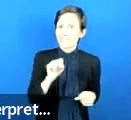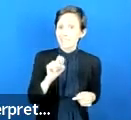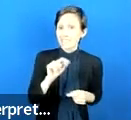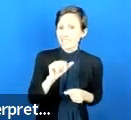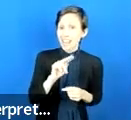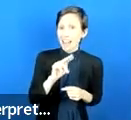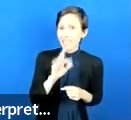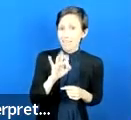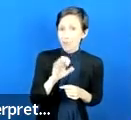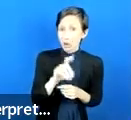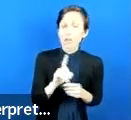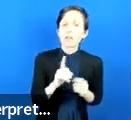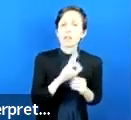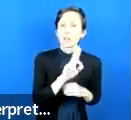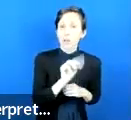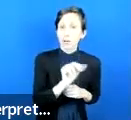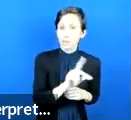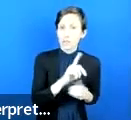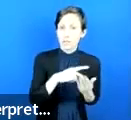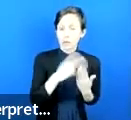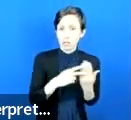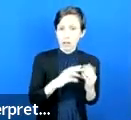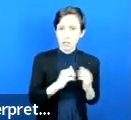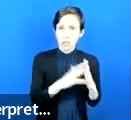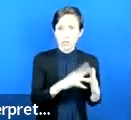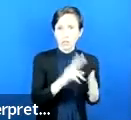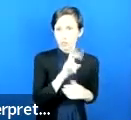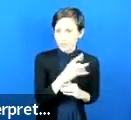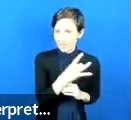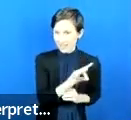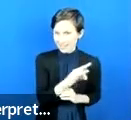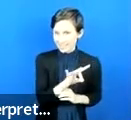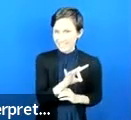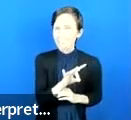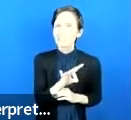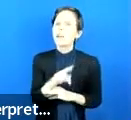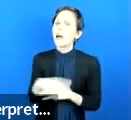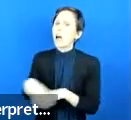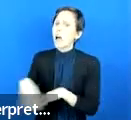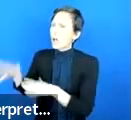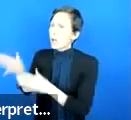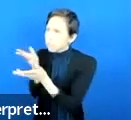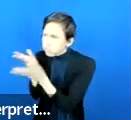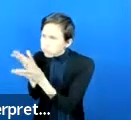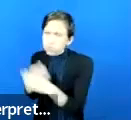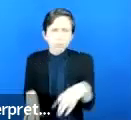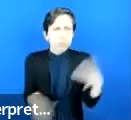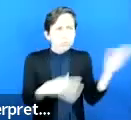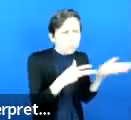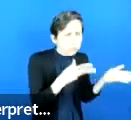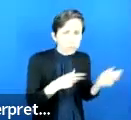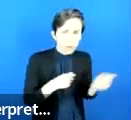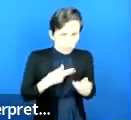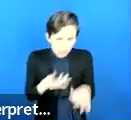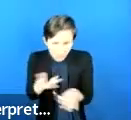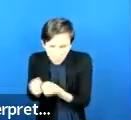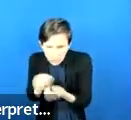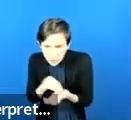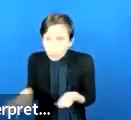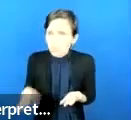that launched in 2018. And in these conversations with the institutions and the students, there were many opportunities,